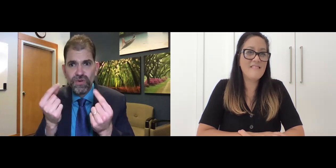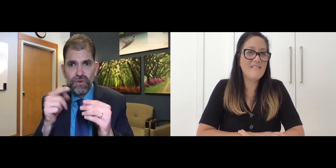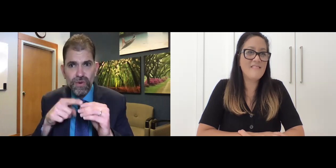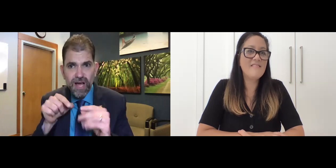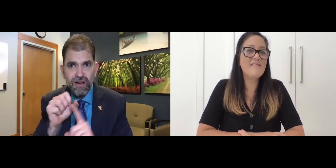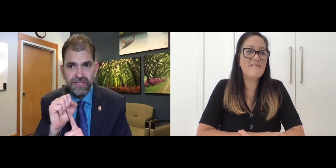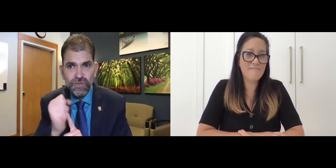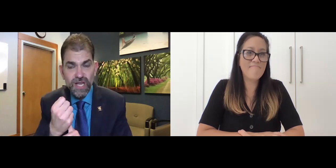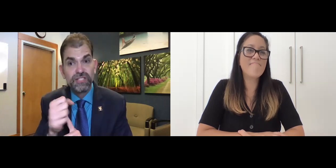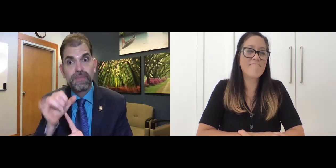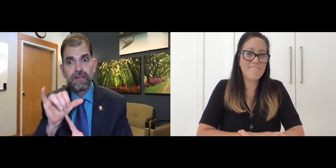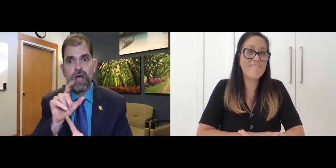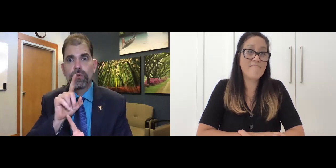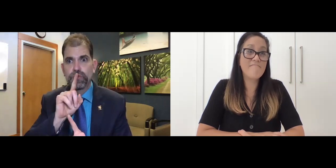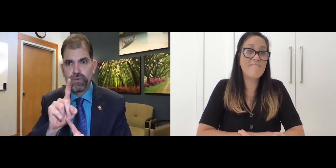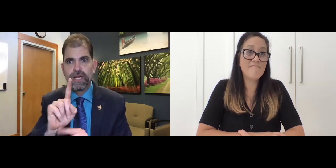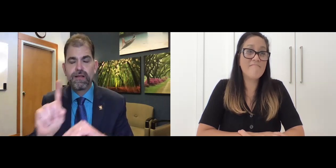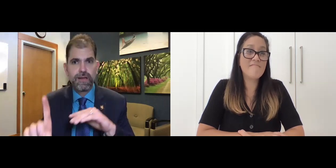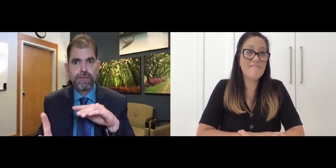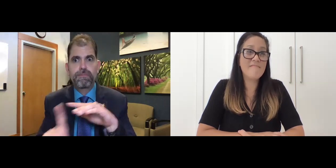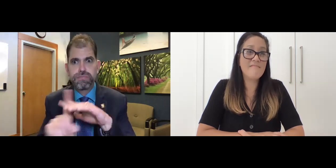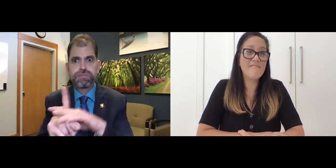to our clinic because they don't know what to do about